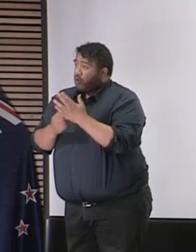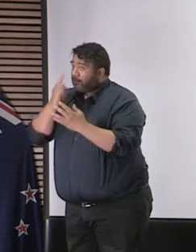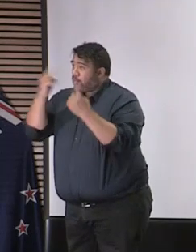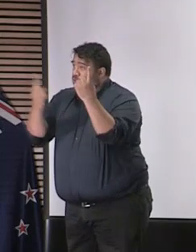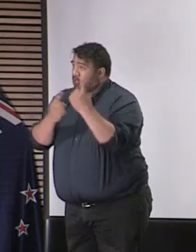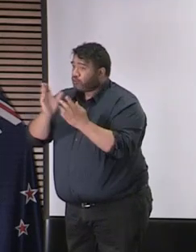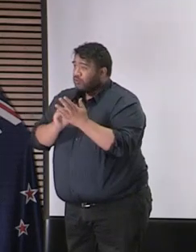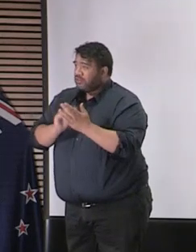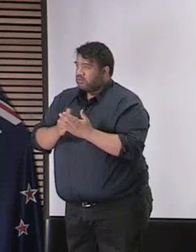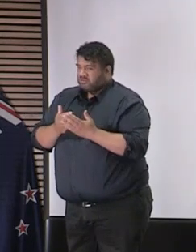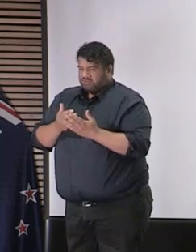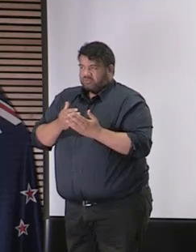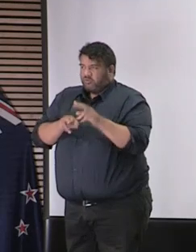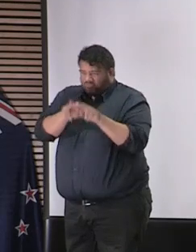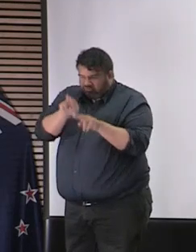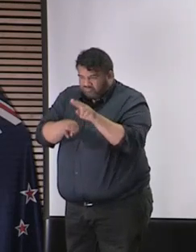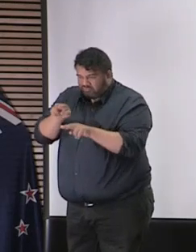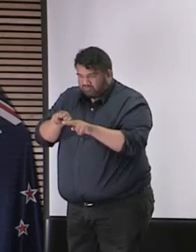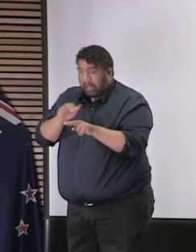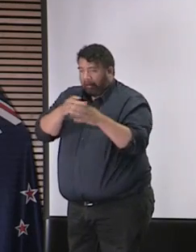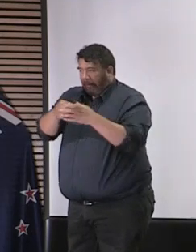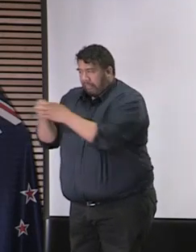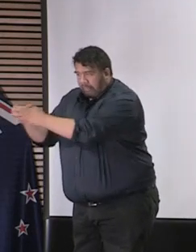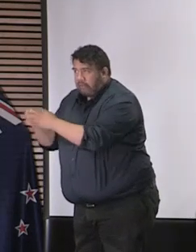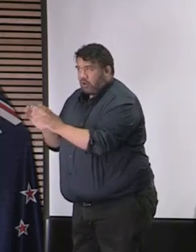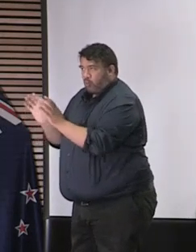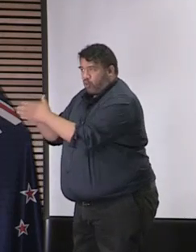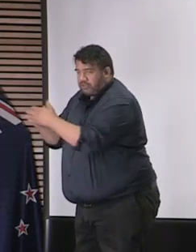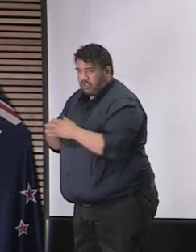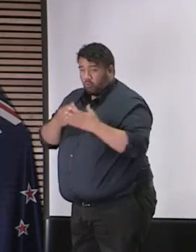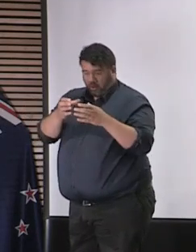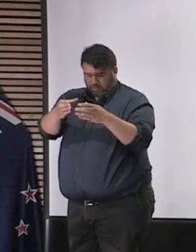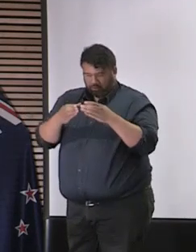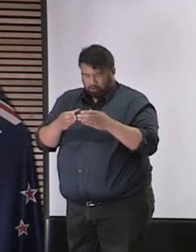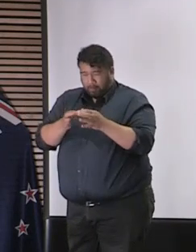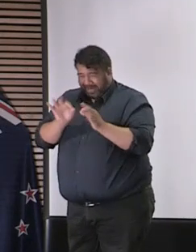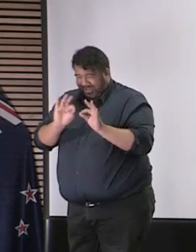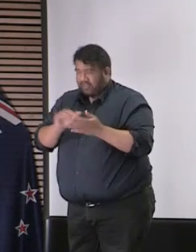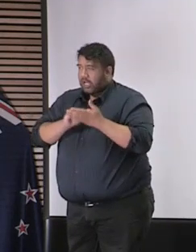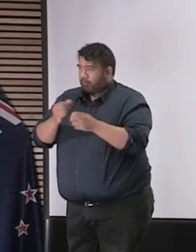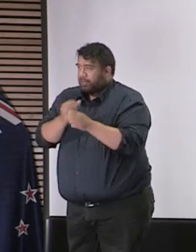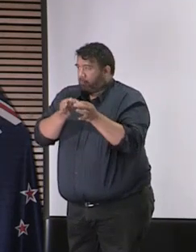we have had no distinction to date. Everyone who has been coming through is being screened for symptoms and